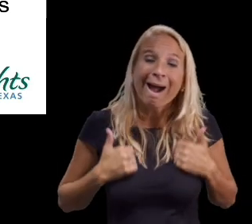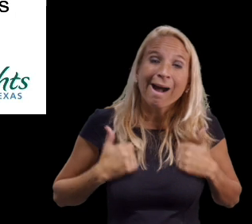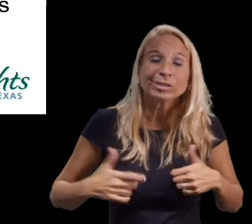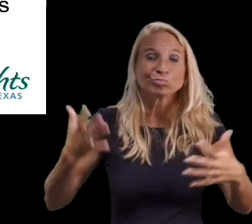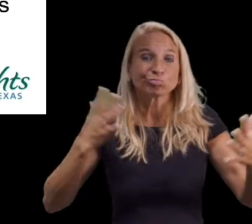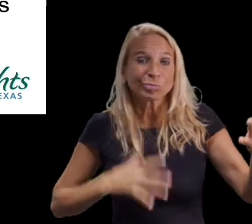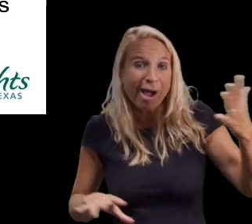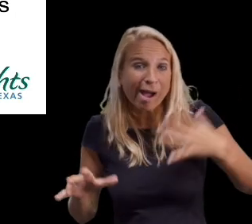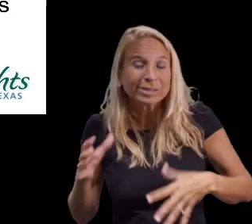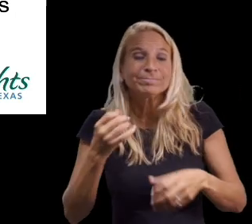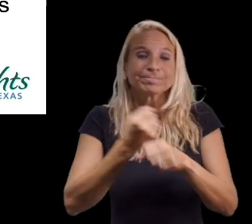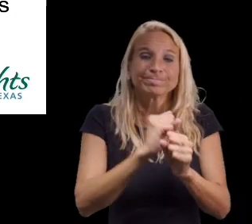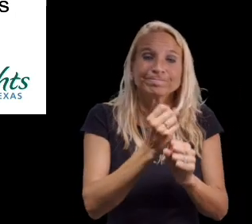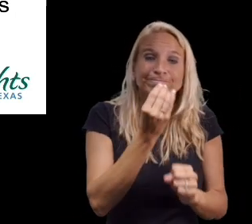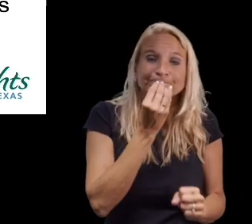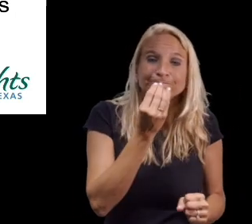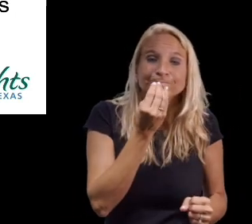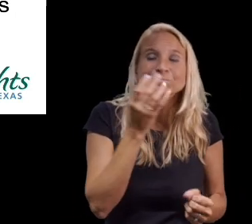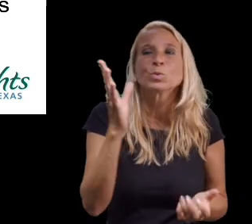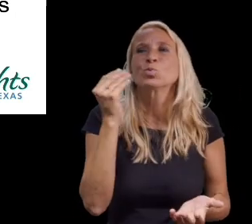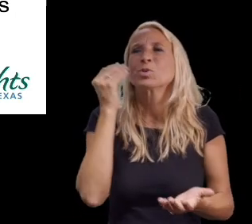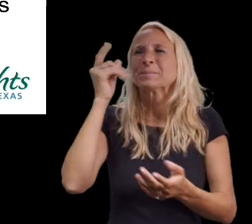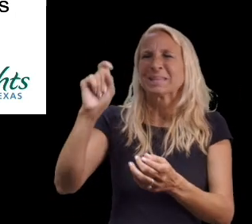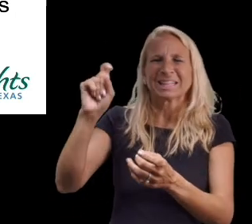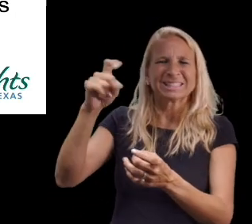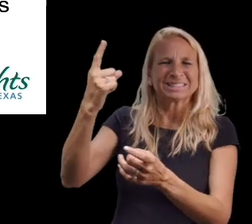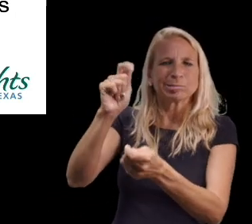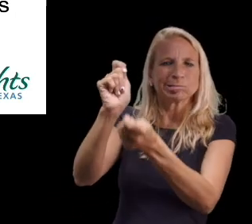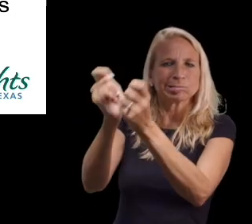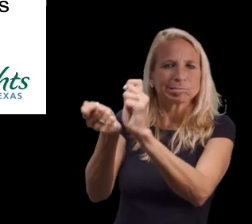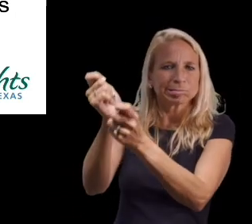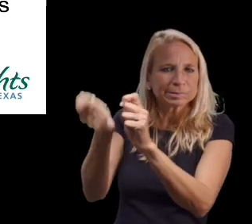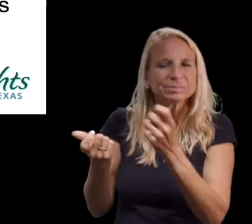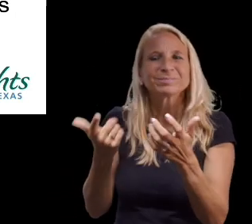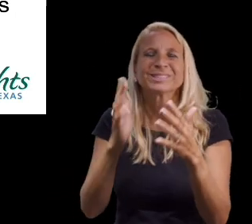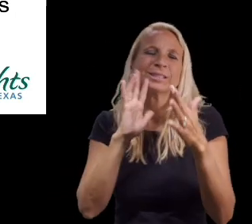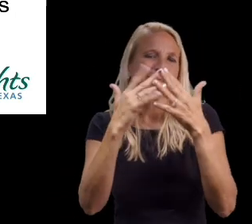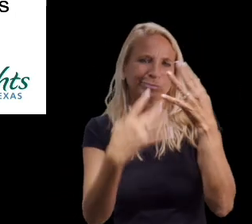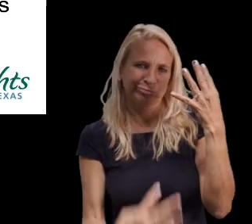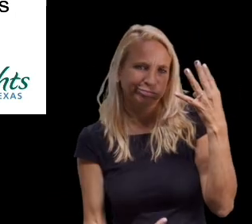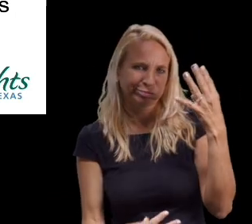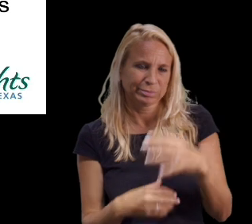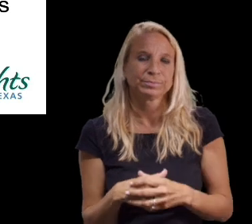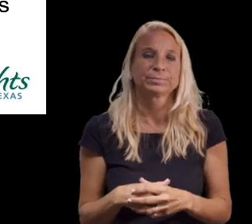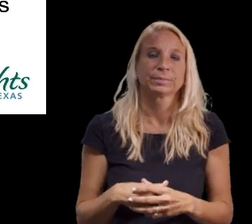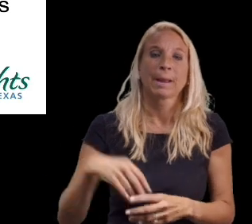dressing and preparing meals, minor home modifications, and others.